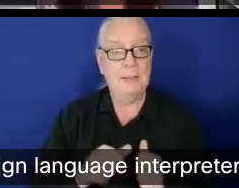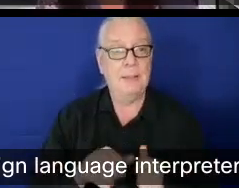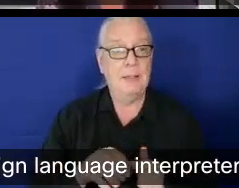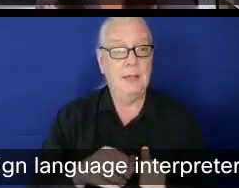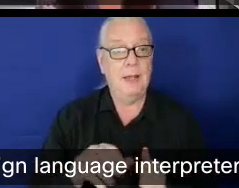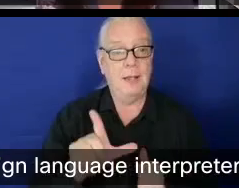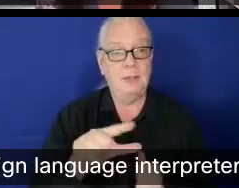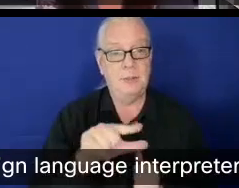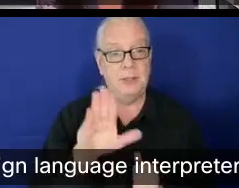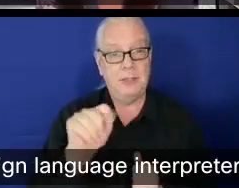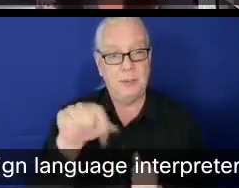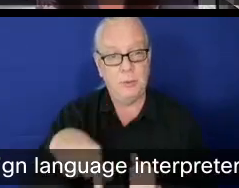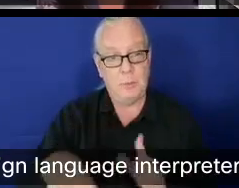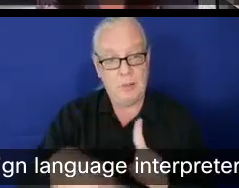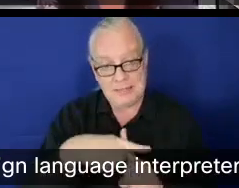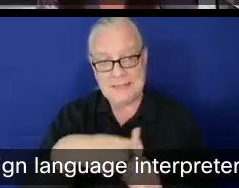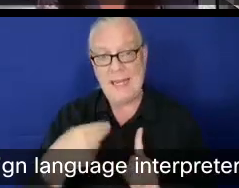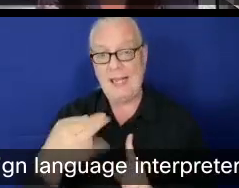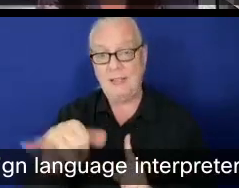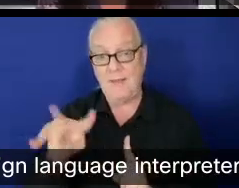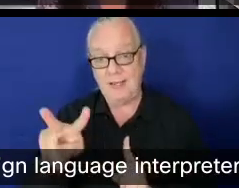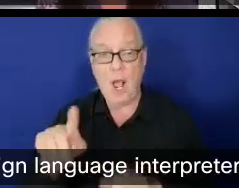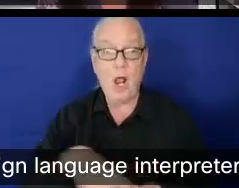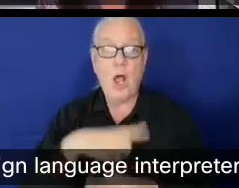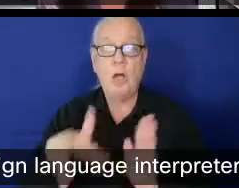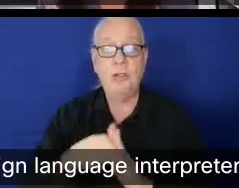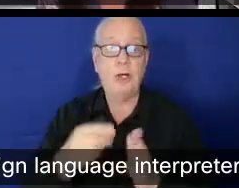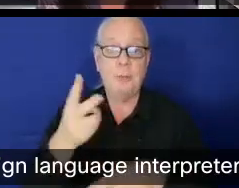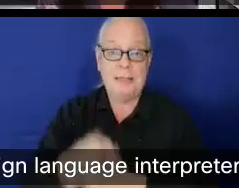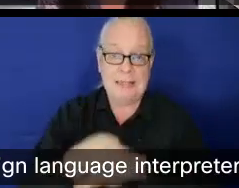care bill of rights, with a number of coalition partners.